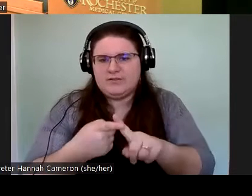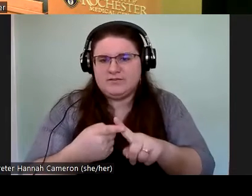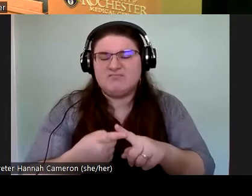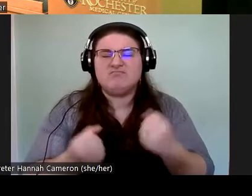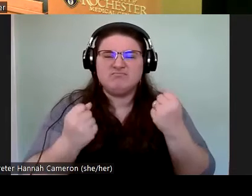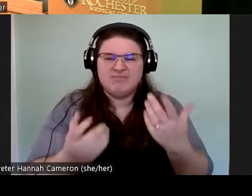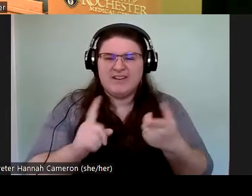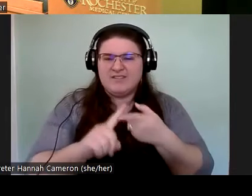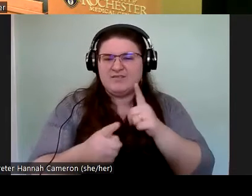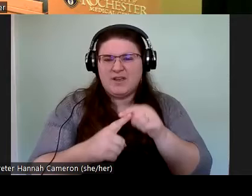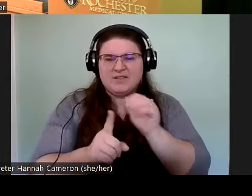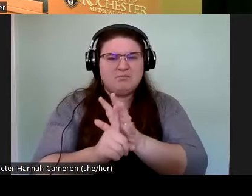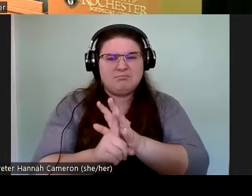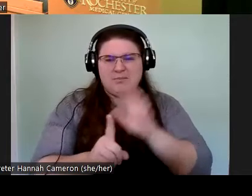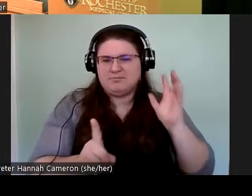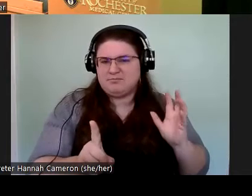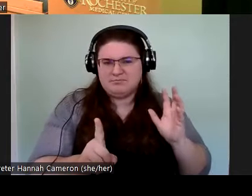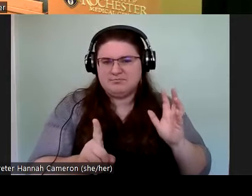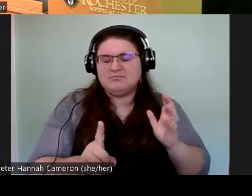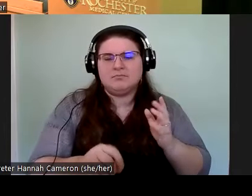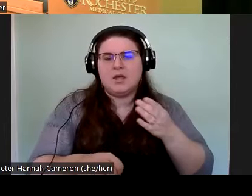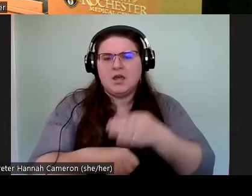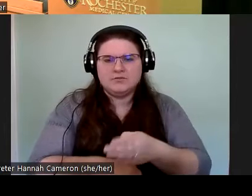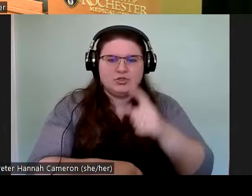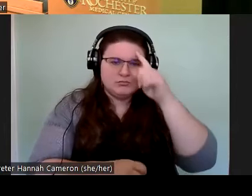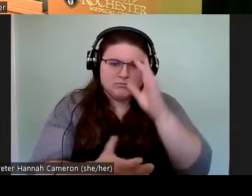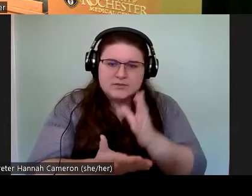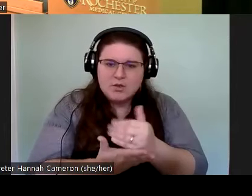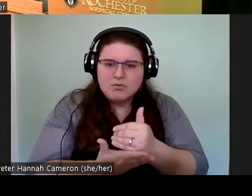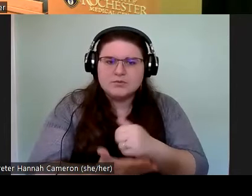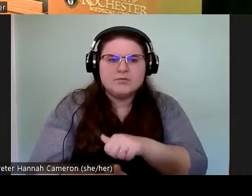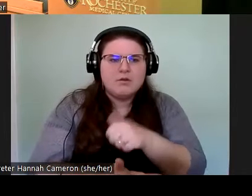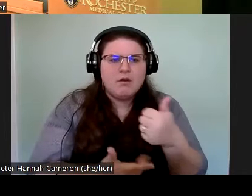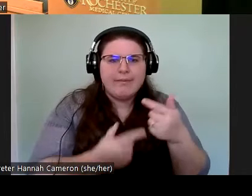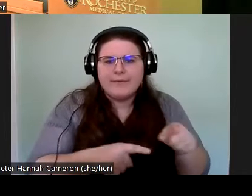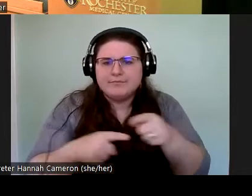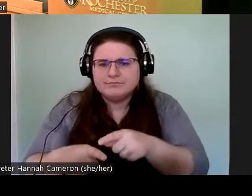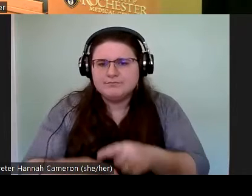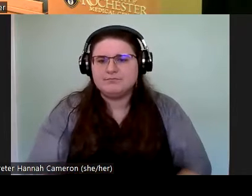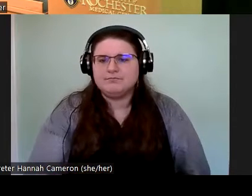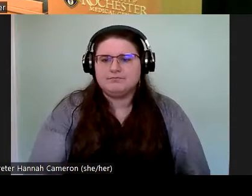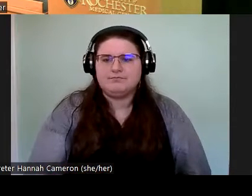um when the psychosis and things like that come about now I want to think about how we further